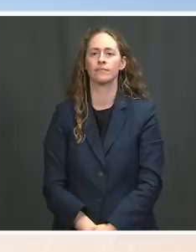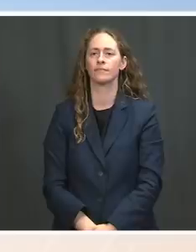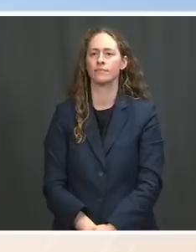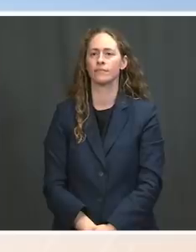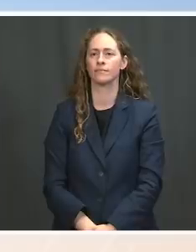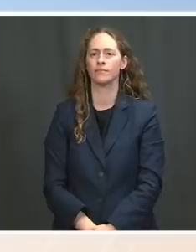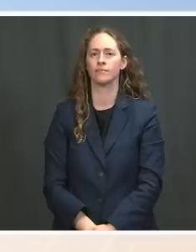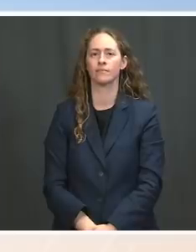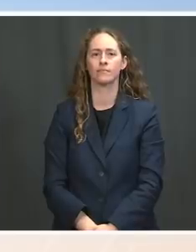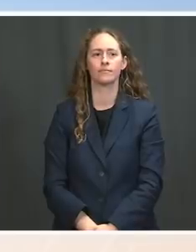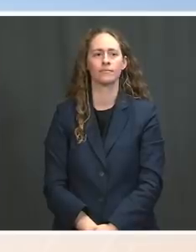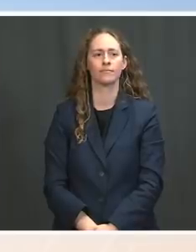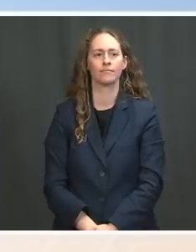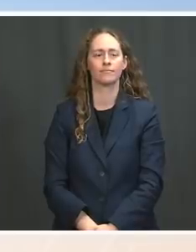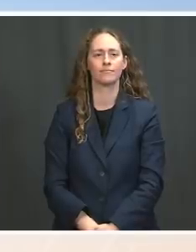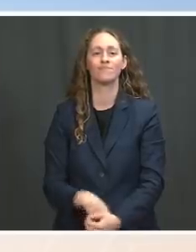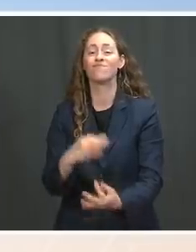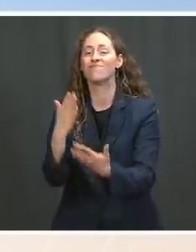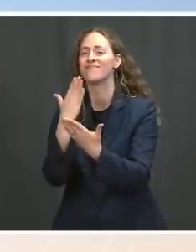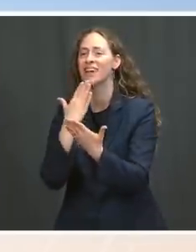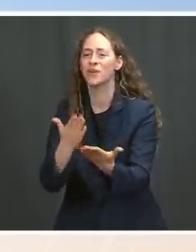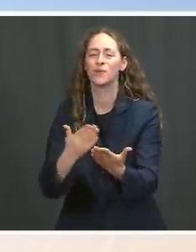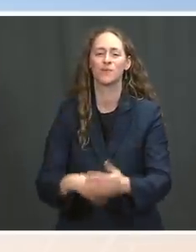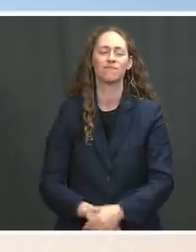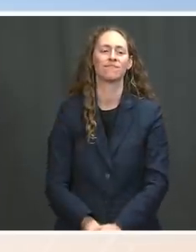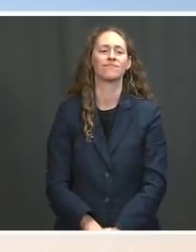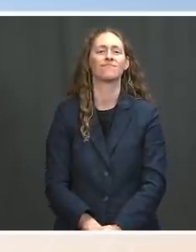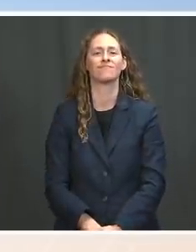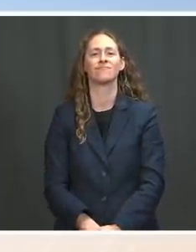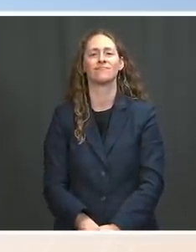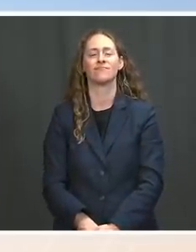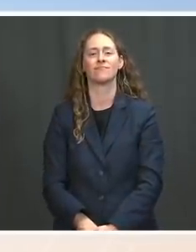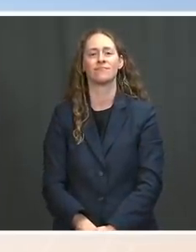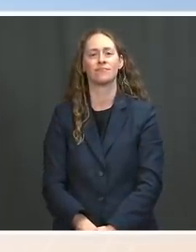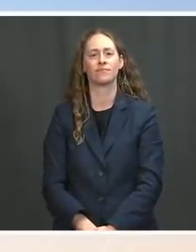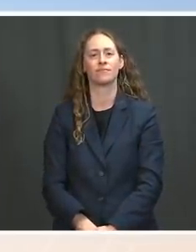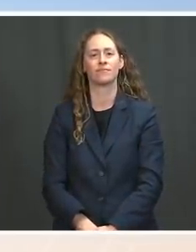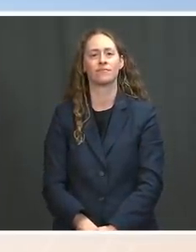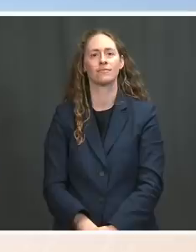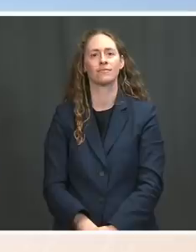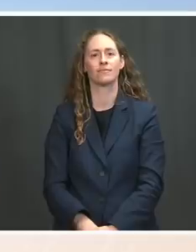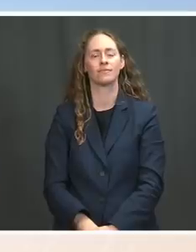Administrator Regan: Thank you, Secretary Buttigieg. Jen, it's good to be here with you today. You know, as Secretary Buttigieg mentioned,